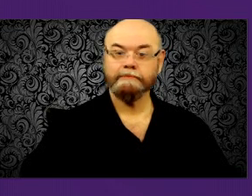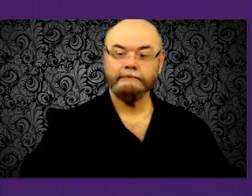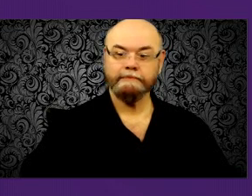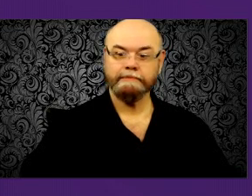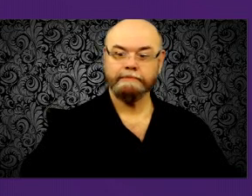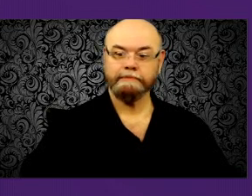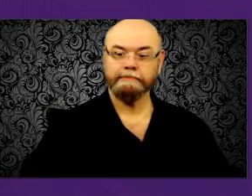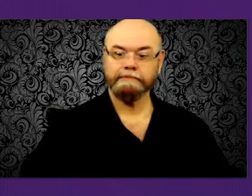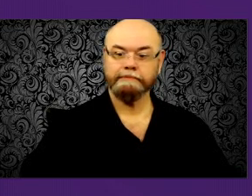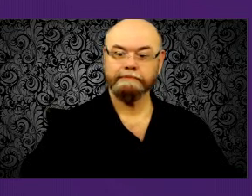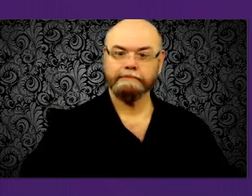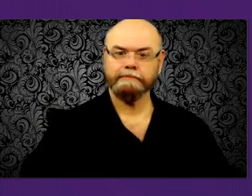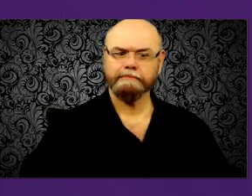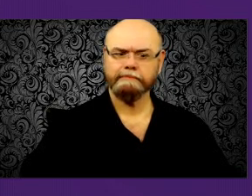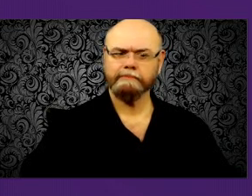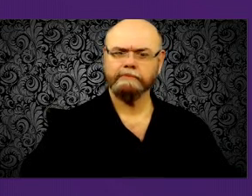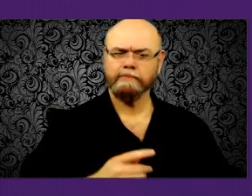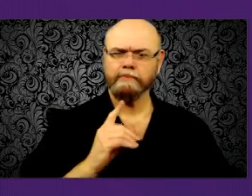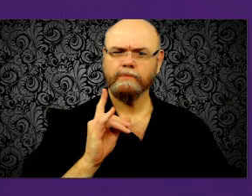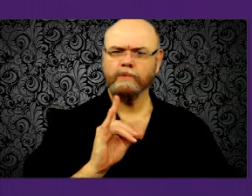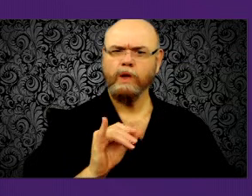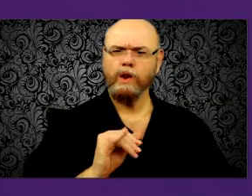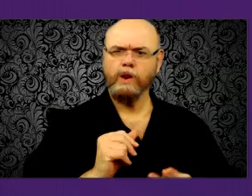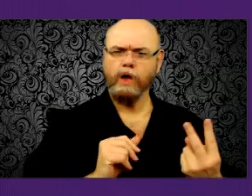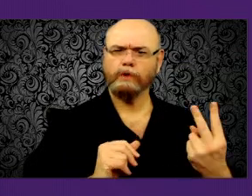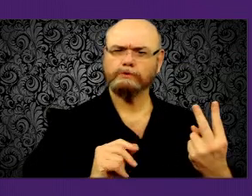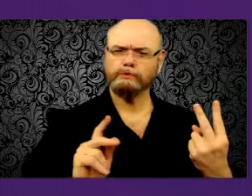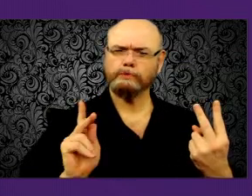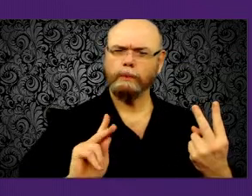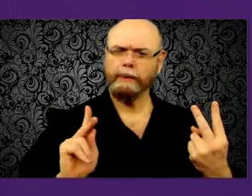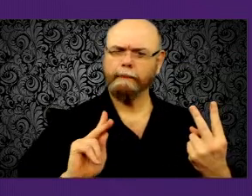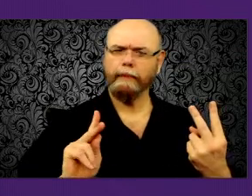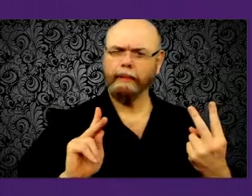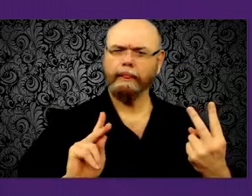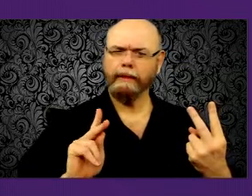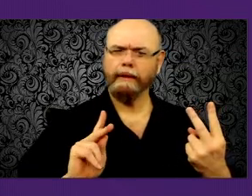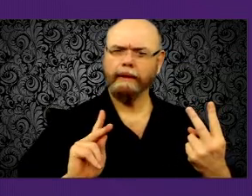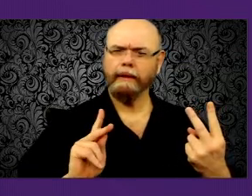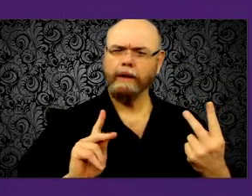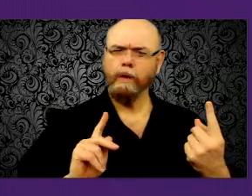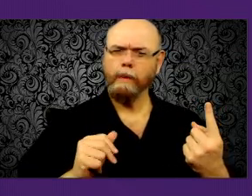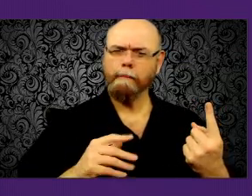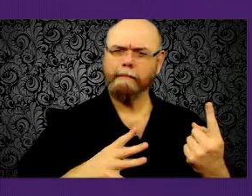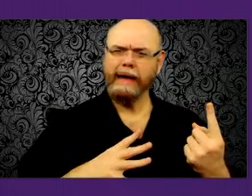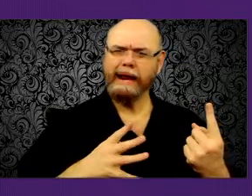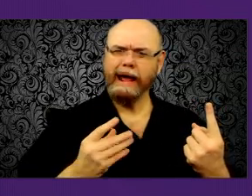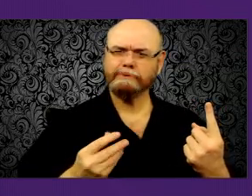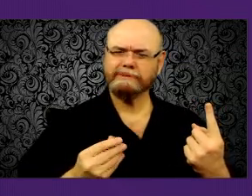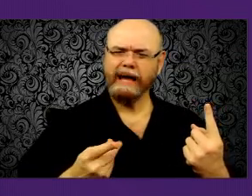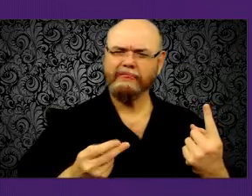It looks like two people, one man sitting outside and someone else in a window of a